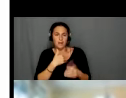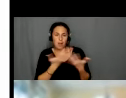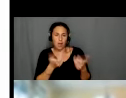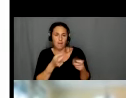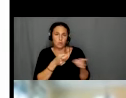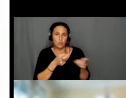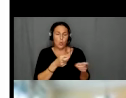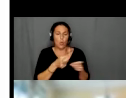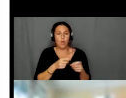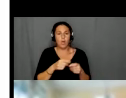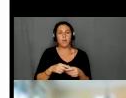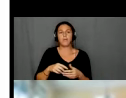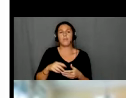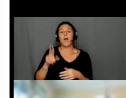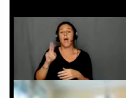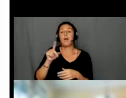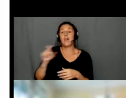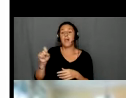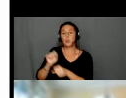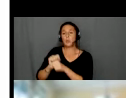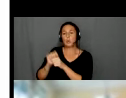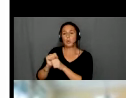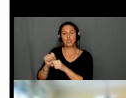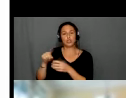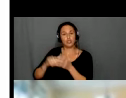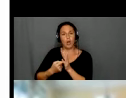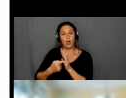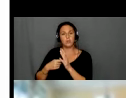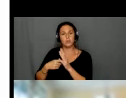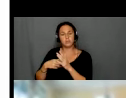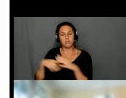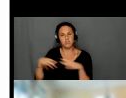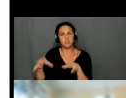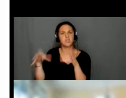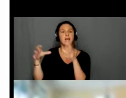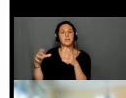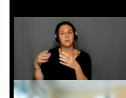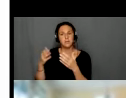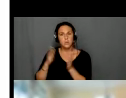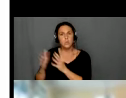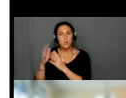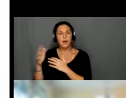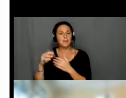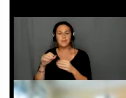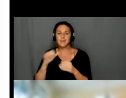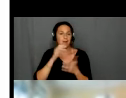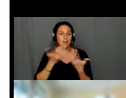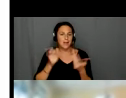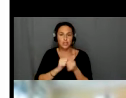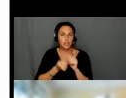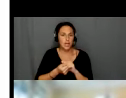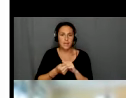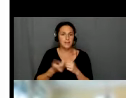organize and and take action there's not a lot that gets changed. we're not seeing employers